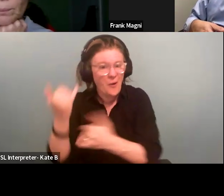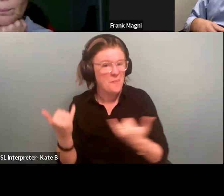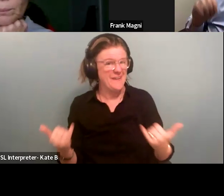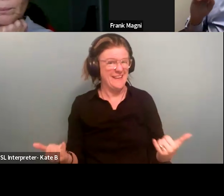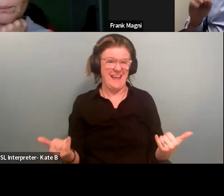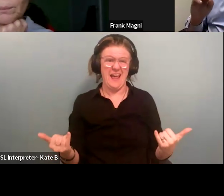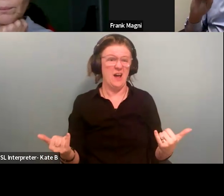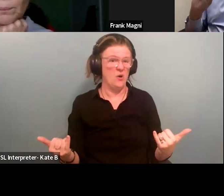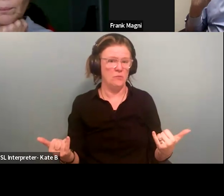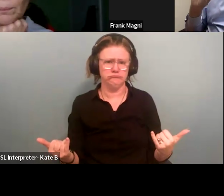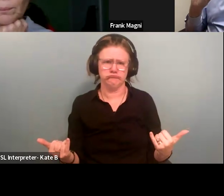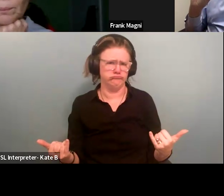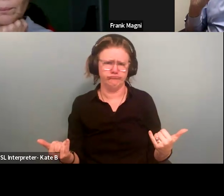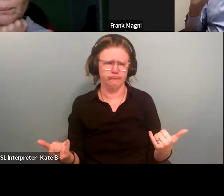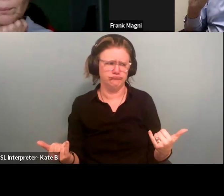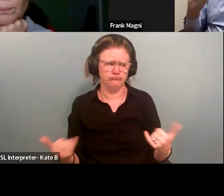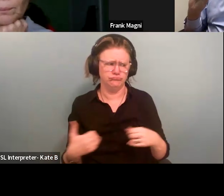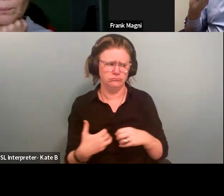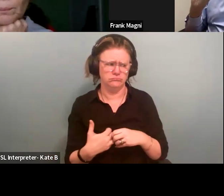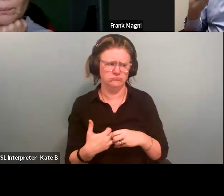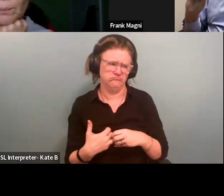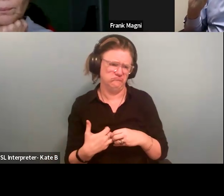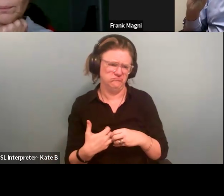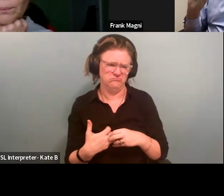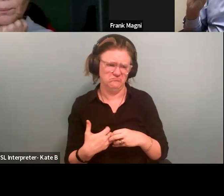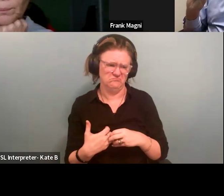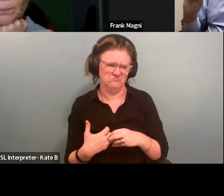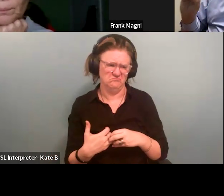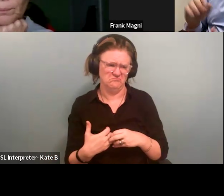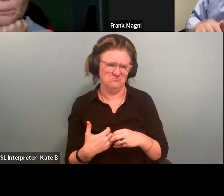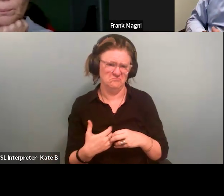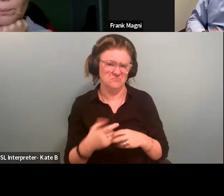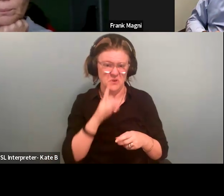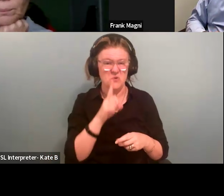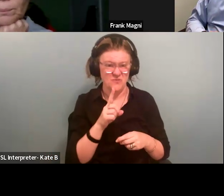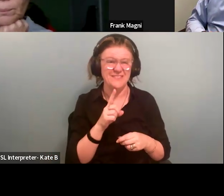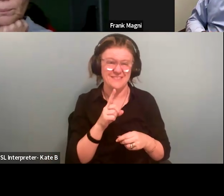I think in some cases, I think it's asked for more than it necessarily needs to.